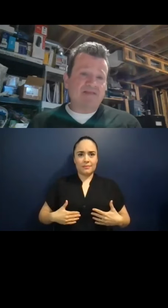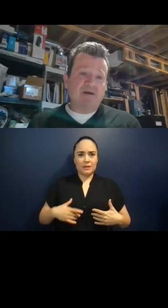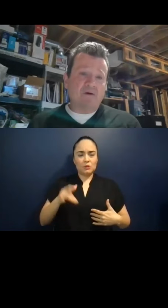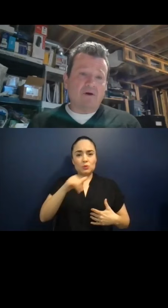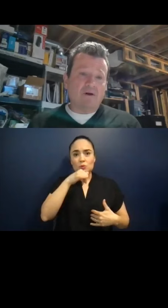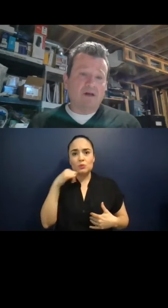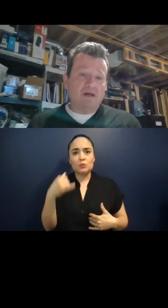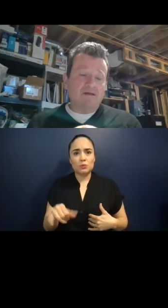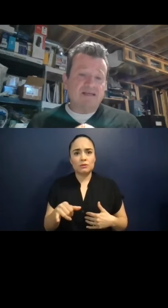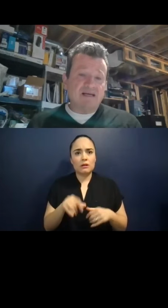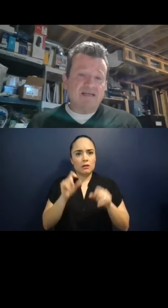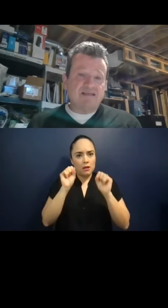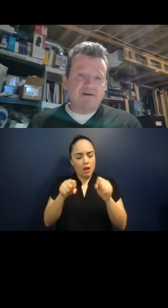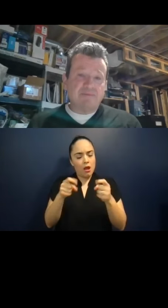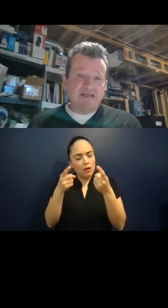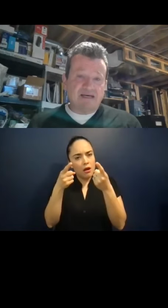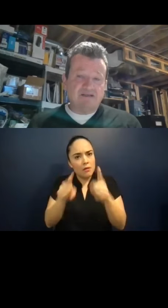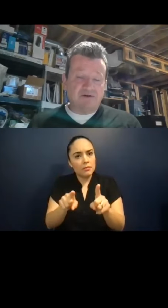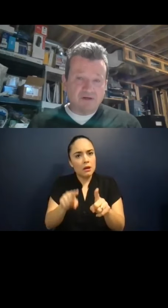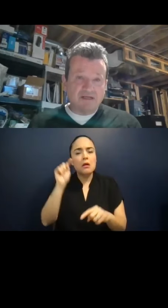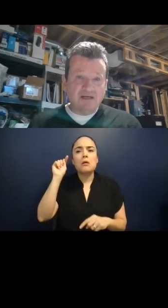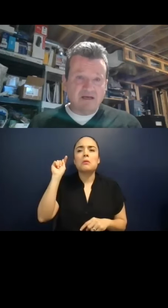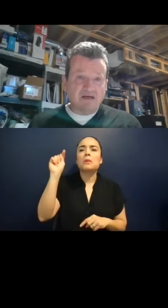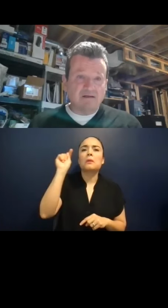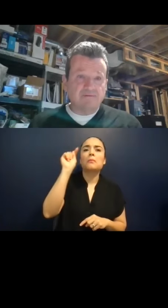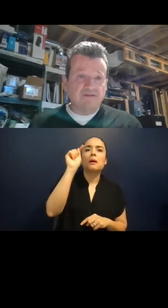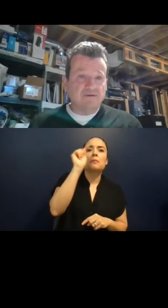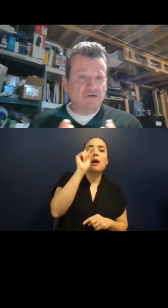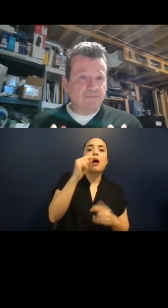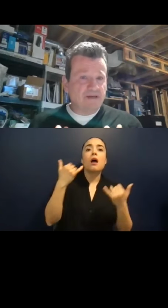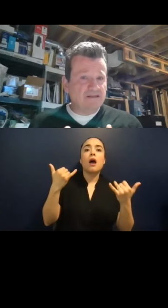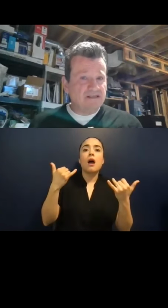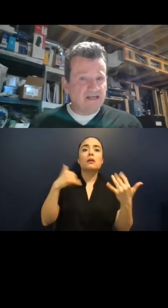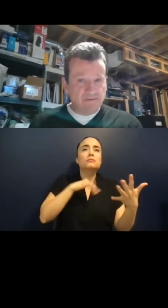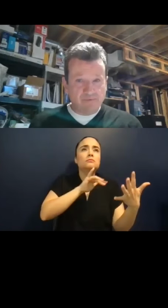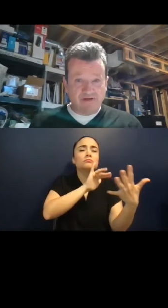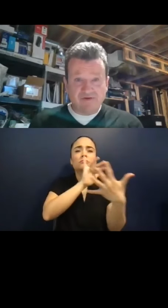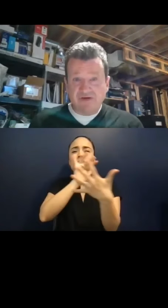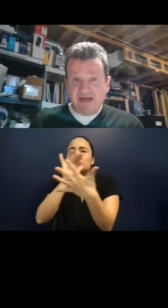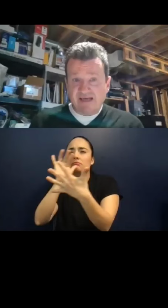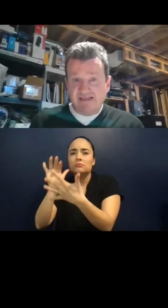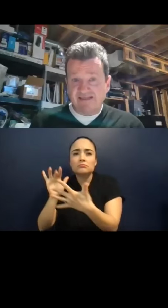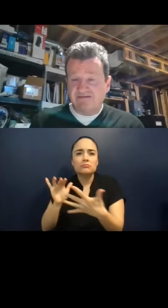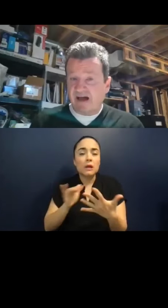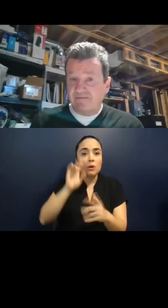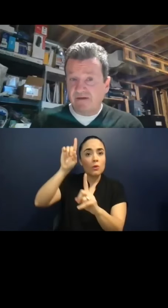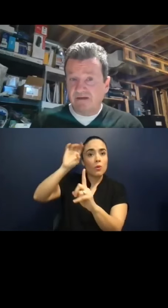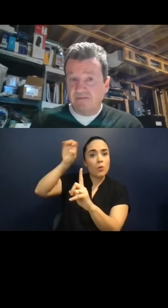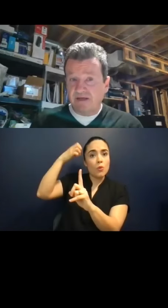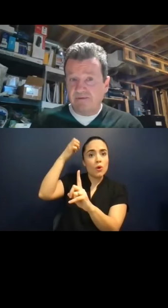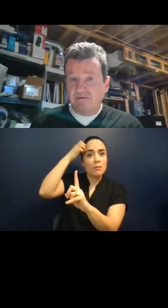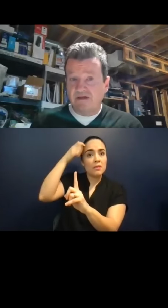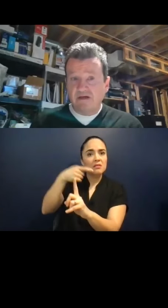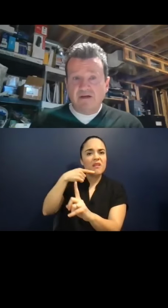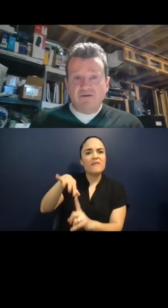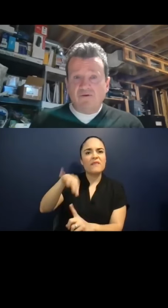the adverse effects that we have talked about , thrombosis so either a blood clot or a bleed. Both of those are serious side effects . There are studies being